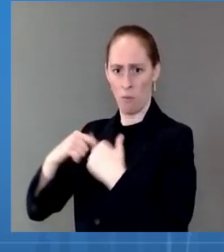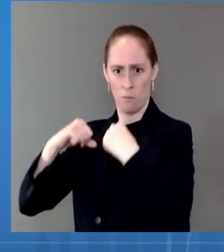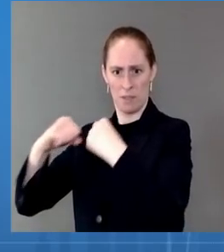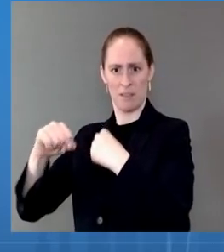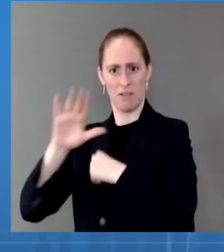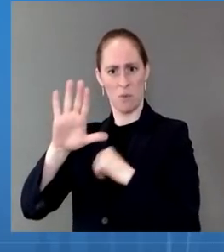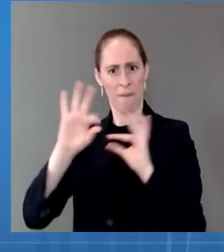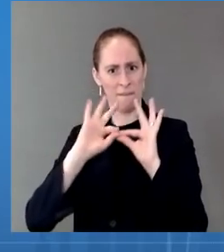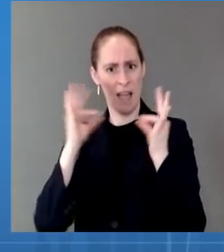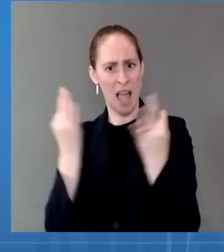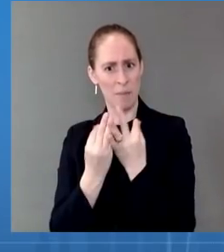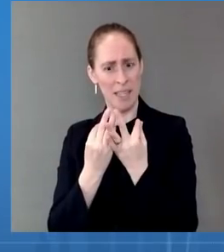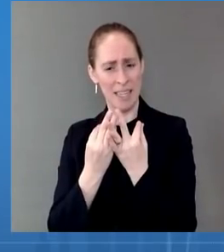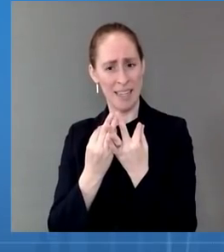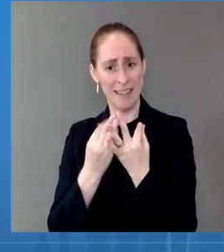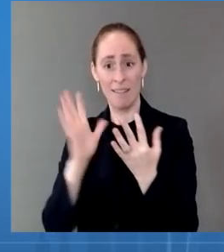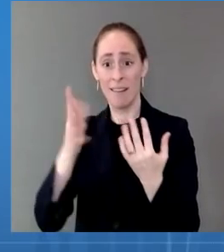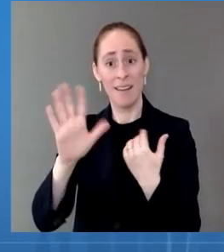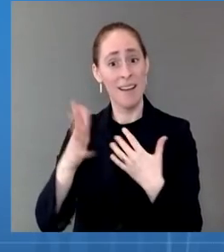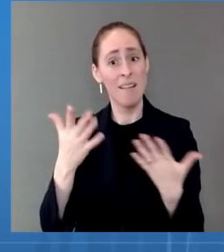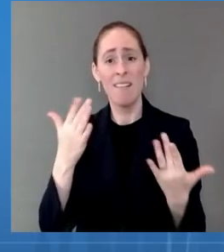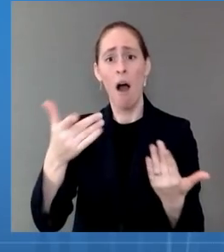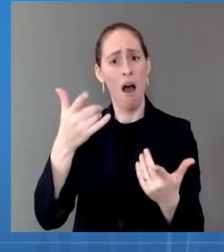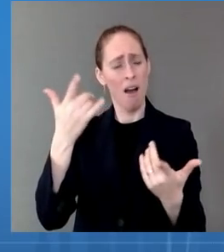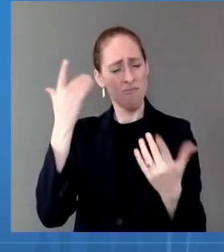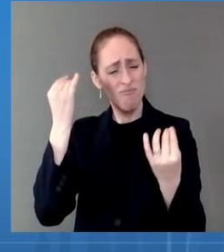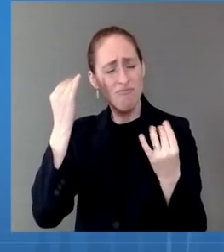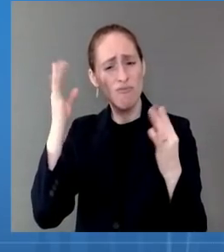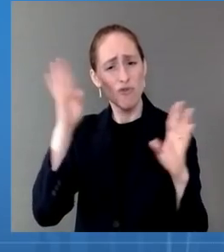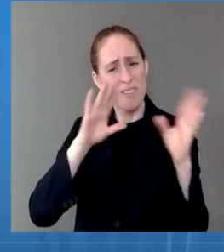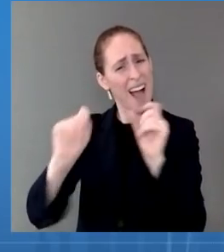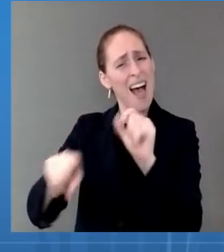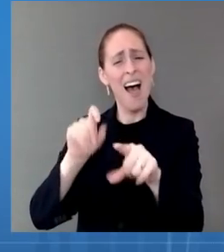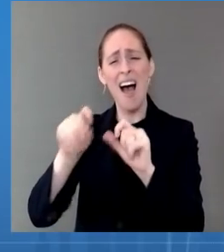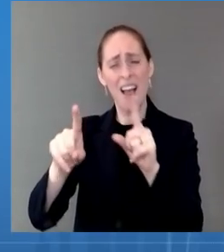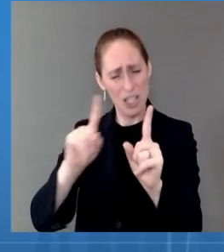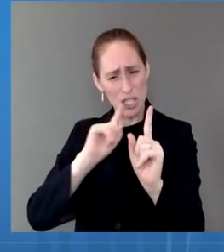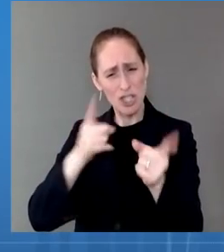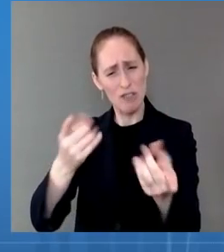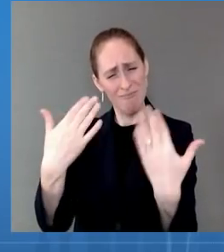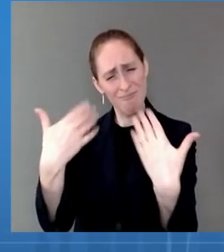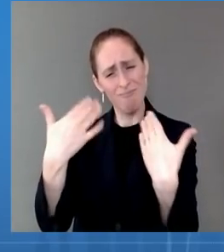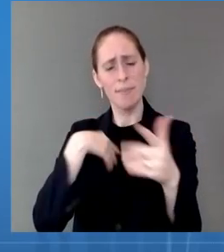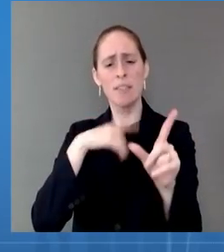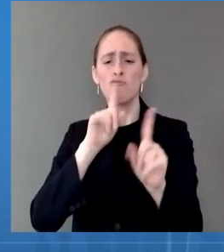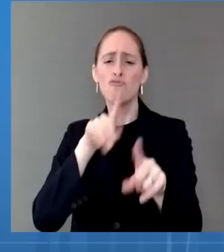and get any in additional information you need to make this critical decision to get your children vaccinated.